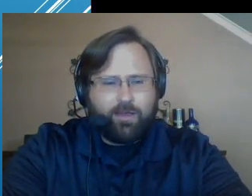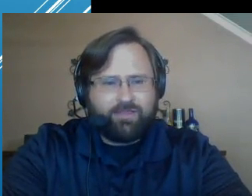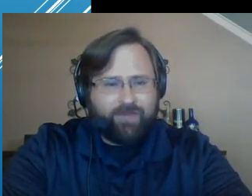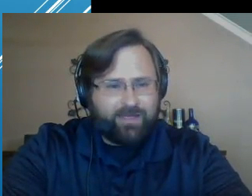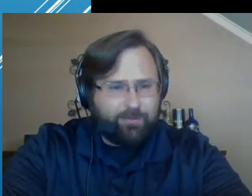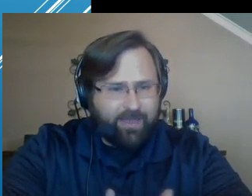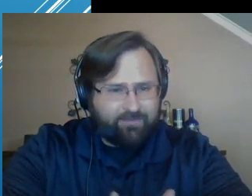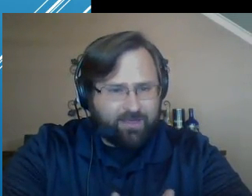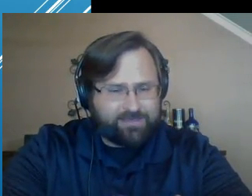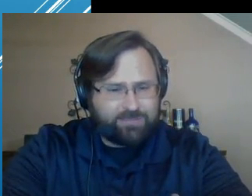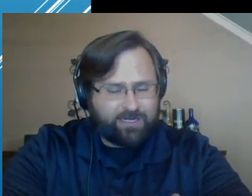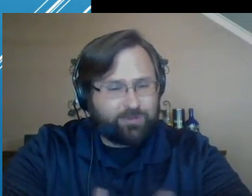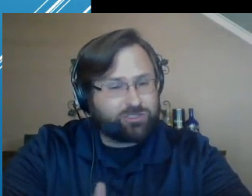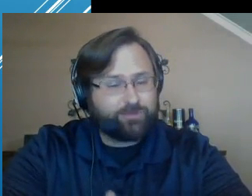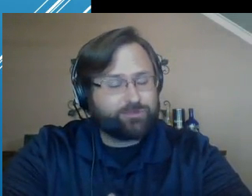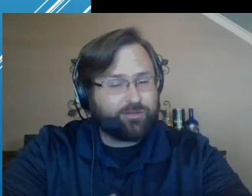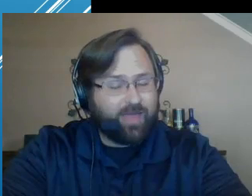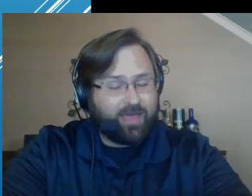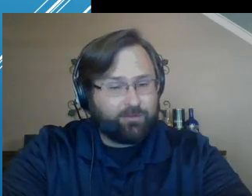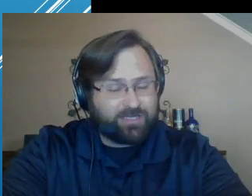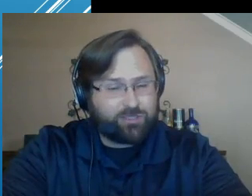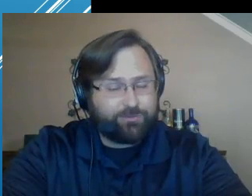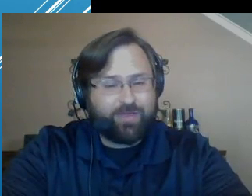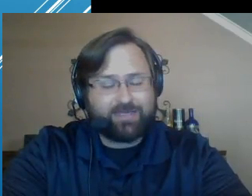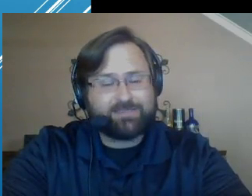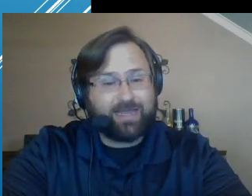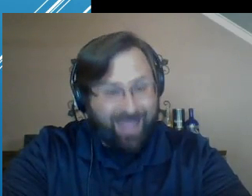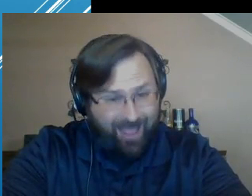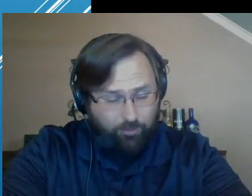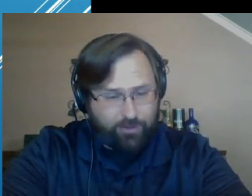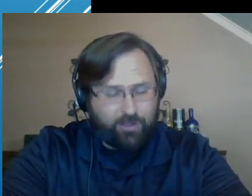and then finally we have a subject with a descriptor that is a noun